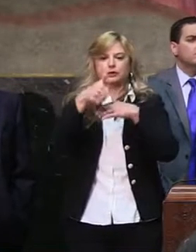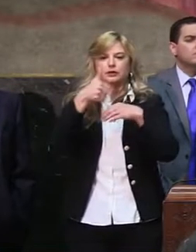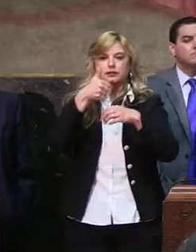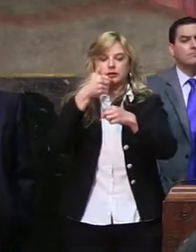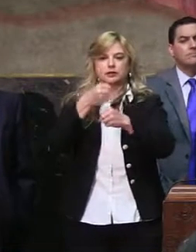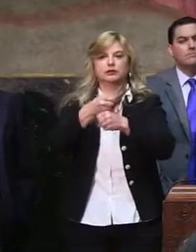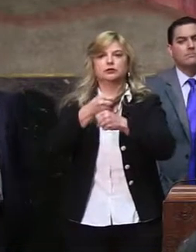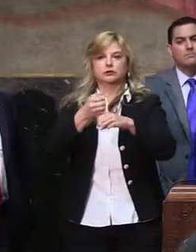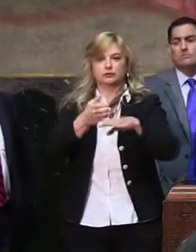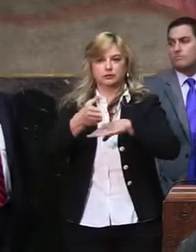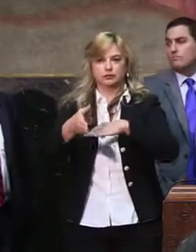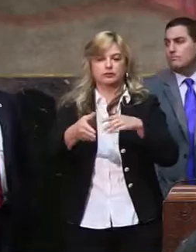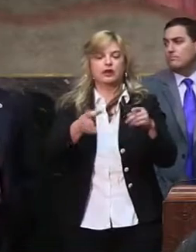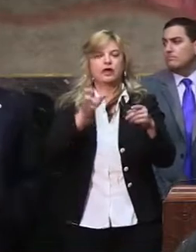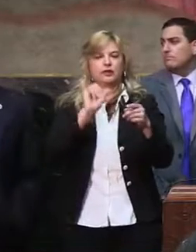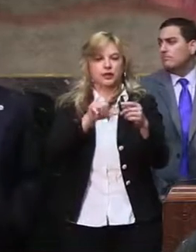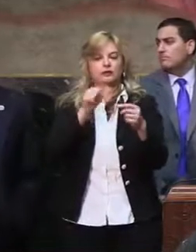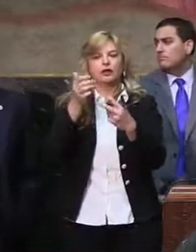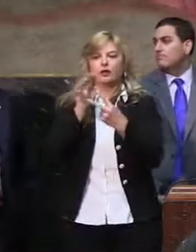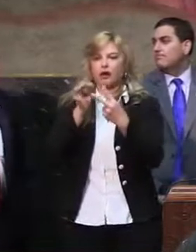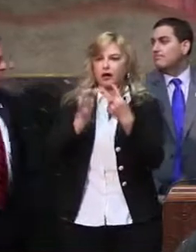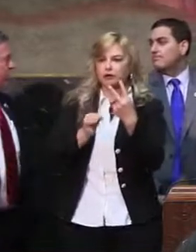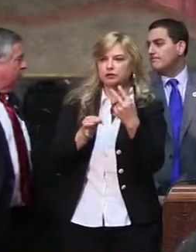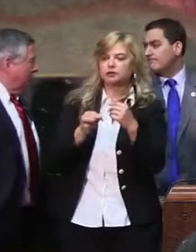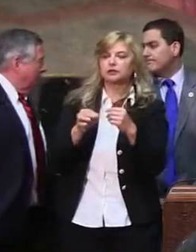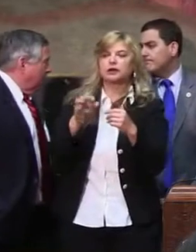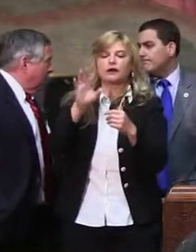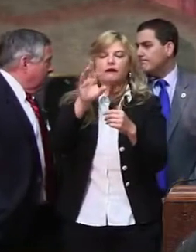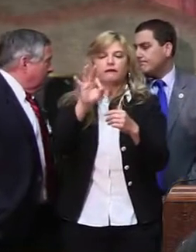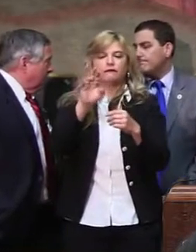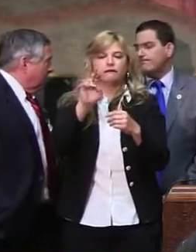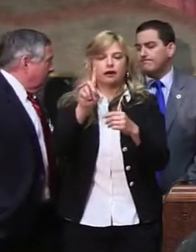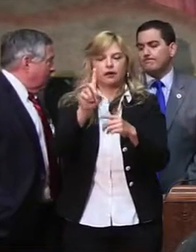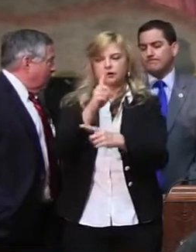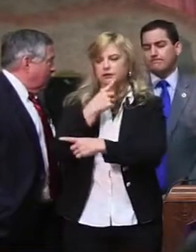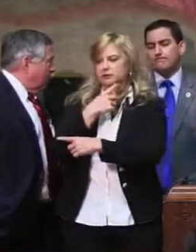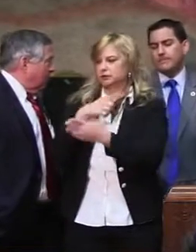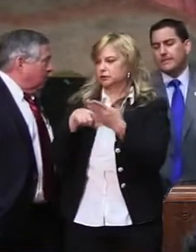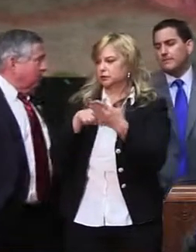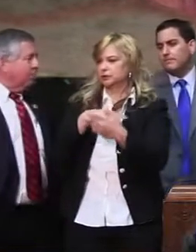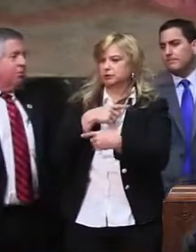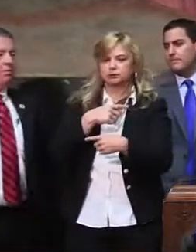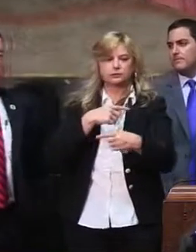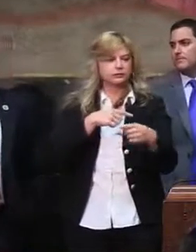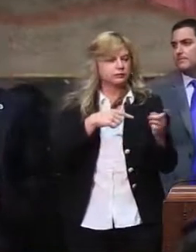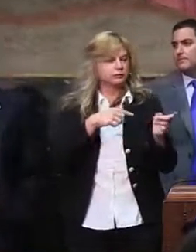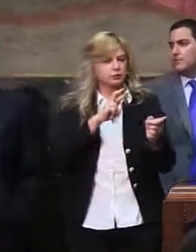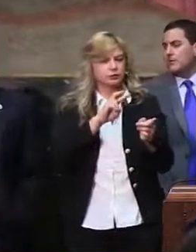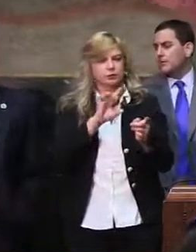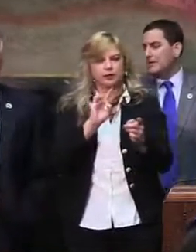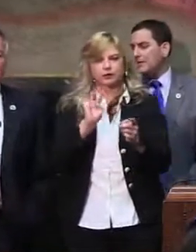that will expand prison alternatives on programs in jails and in the community that would reduce reoffending and build